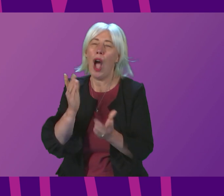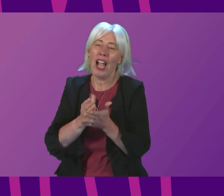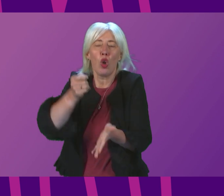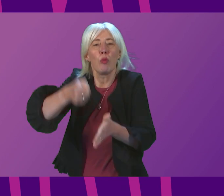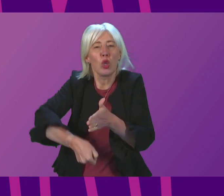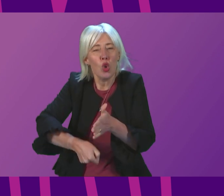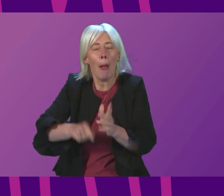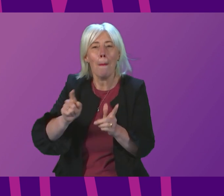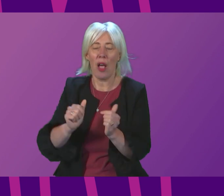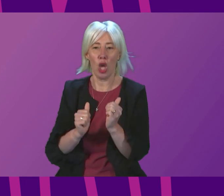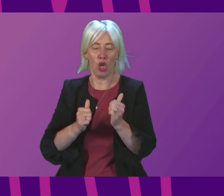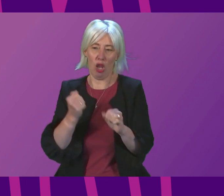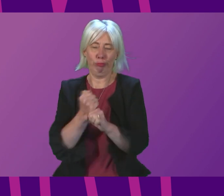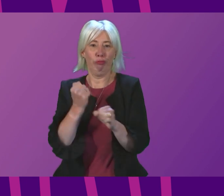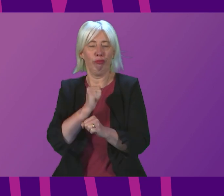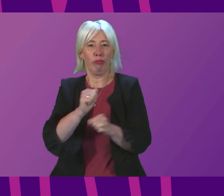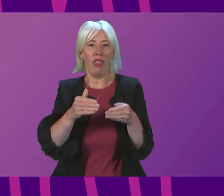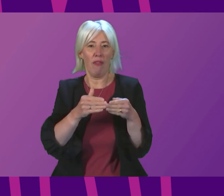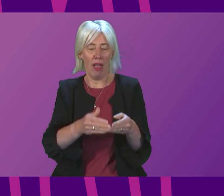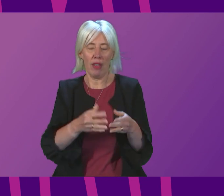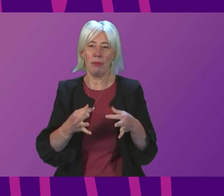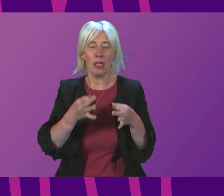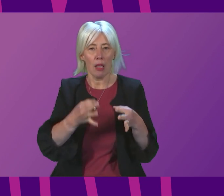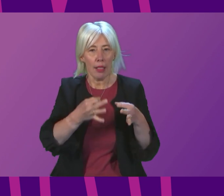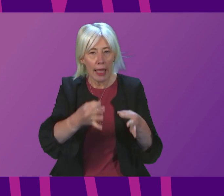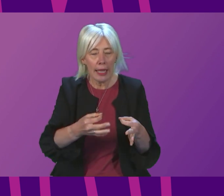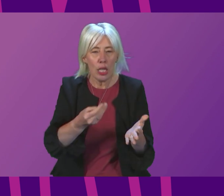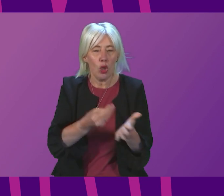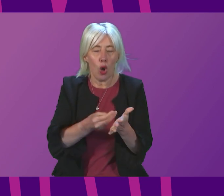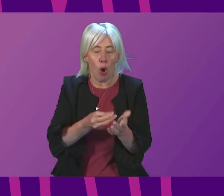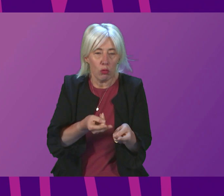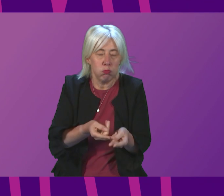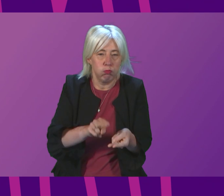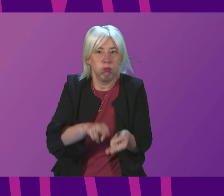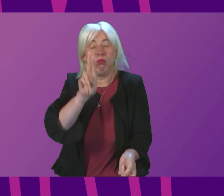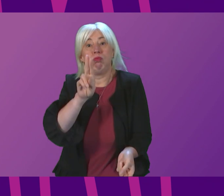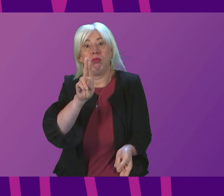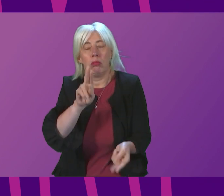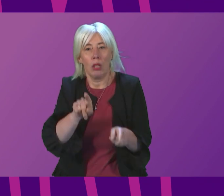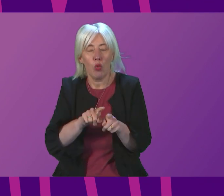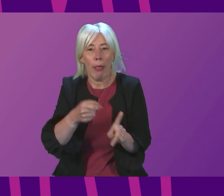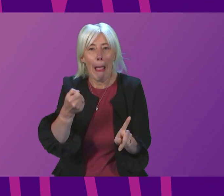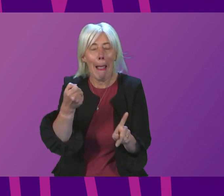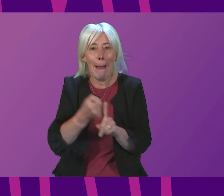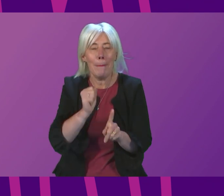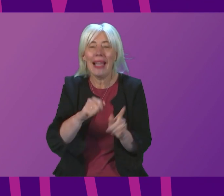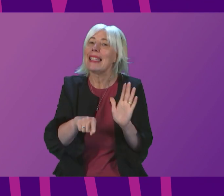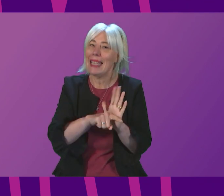issue—of the ferries have resulted in delay, cost overruns and a very negative impact on